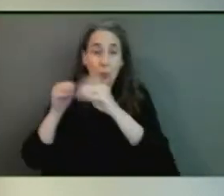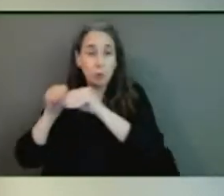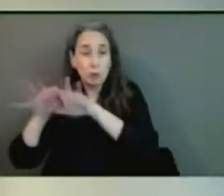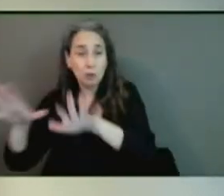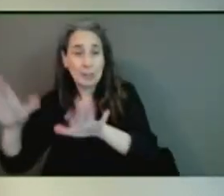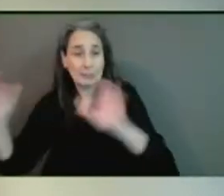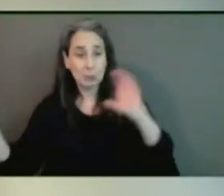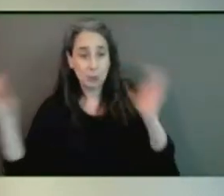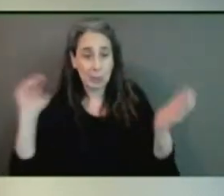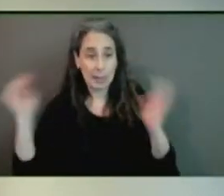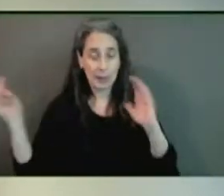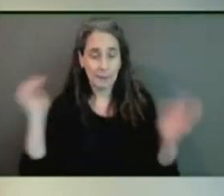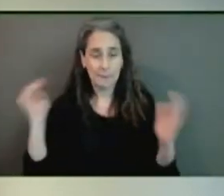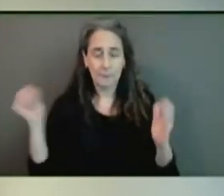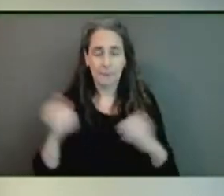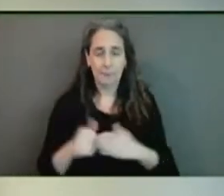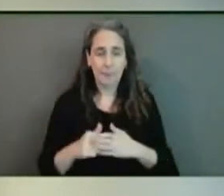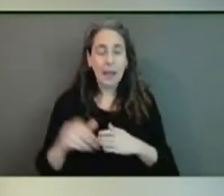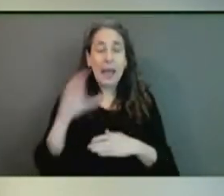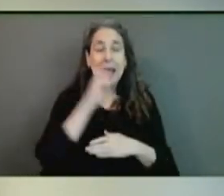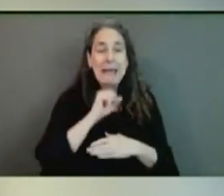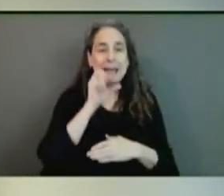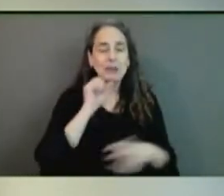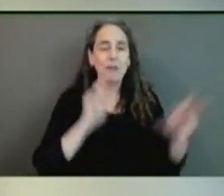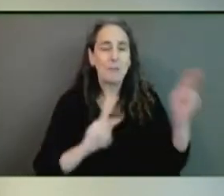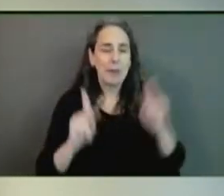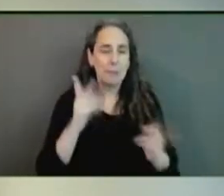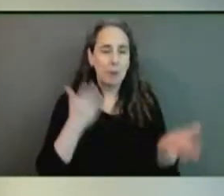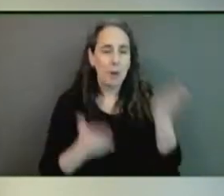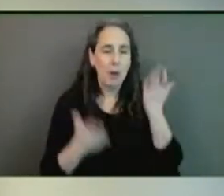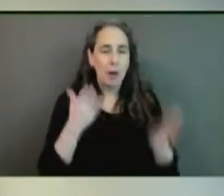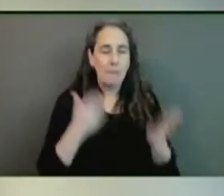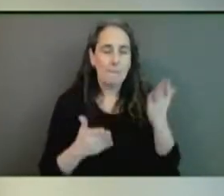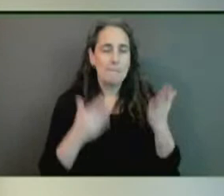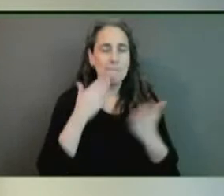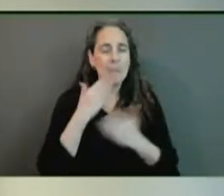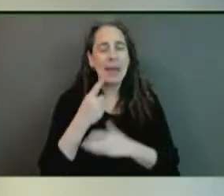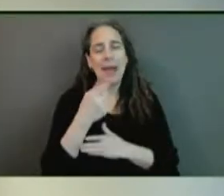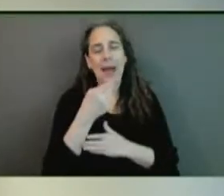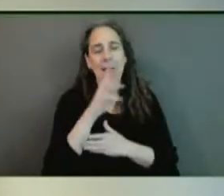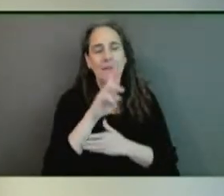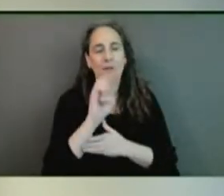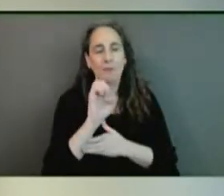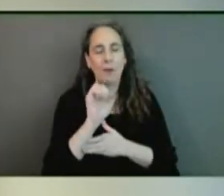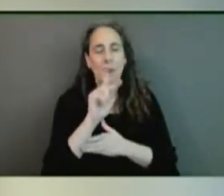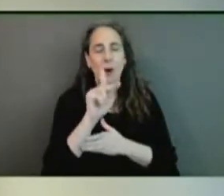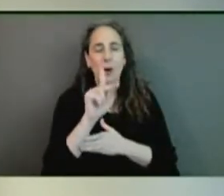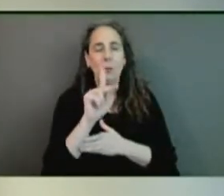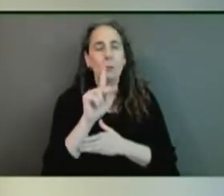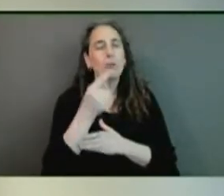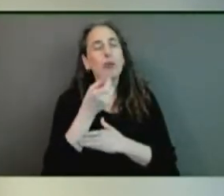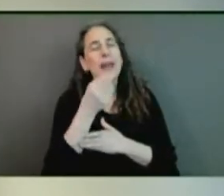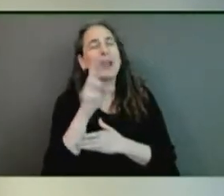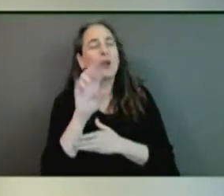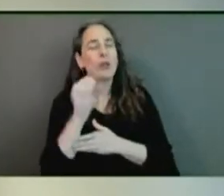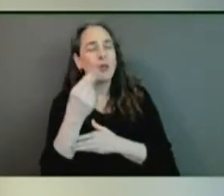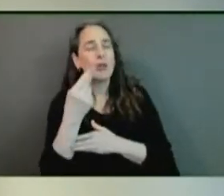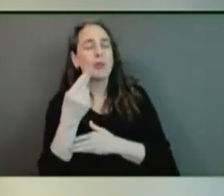school transmission versus community transmission. We look at age of those individuals who